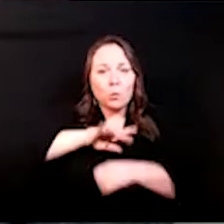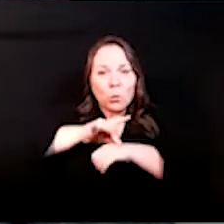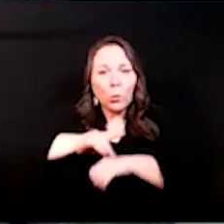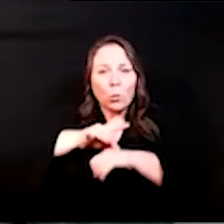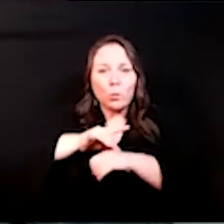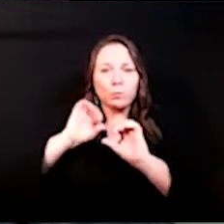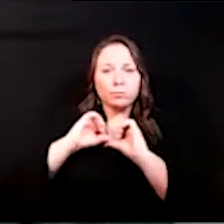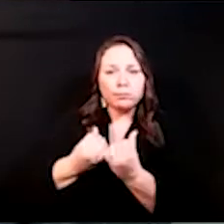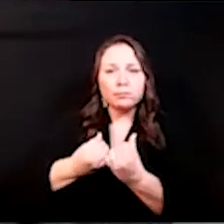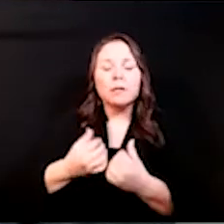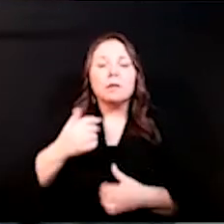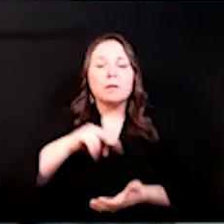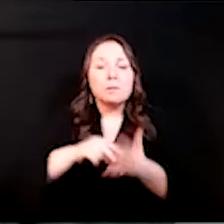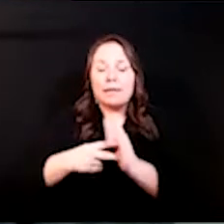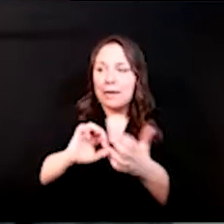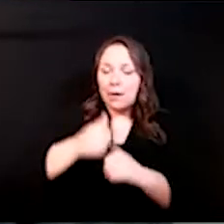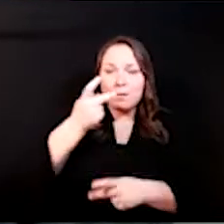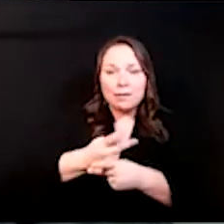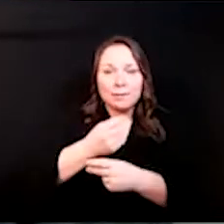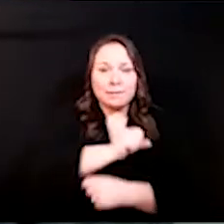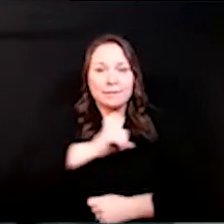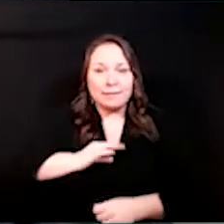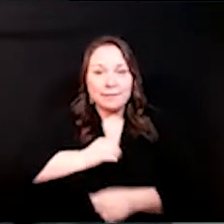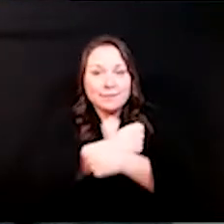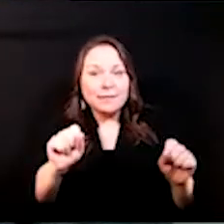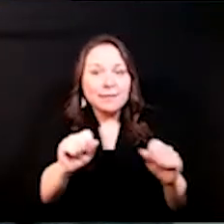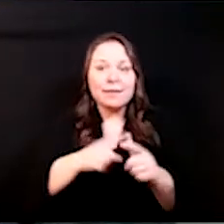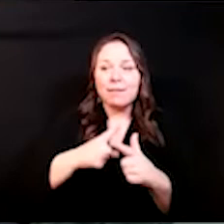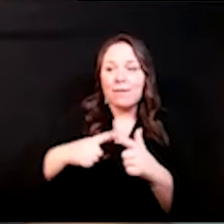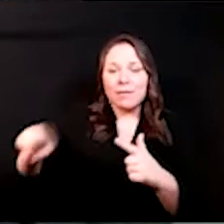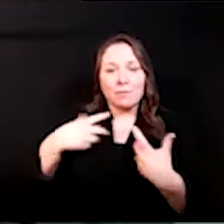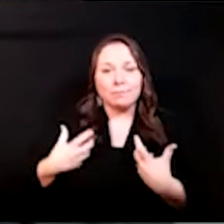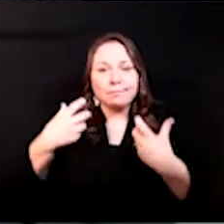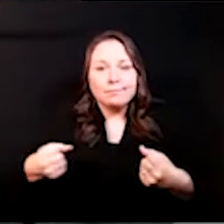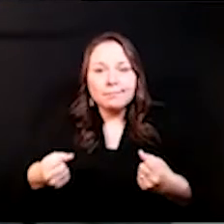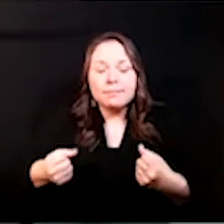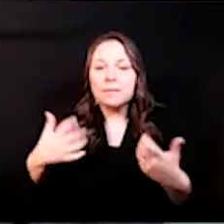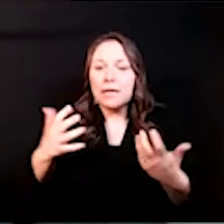GLOBAL ORGANIZATION AND SO THINKING ABOUT STAFF SAFETY